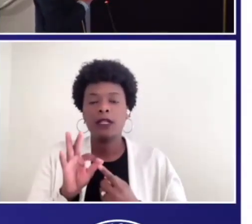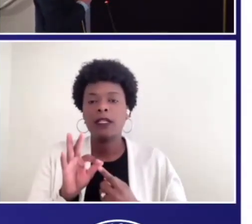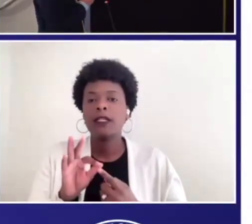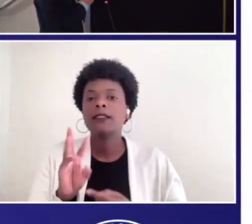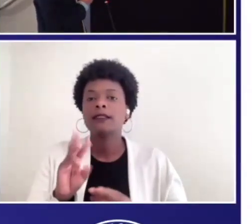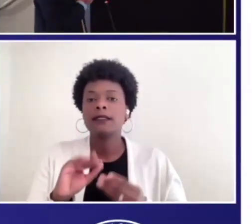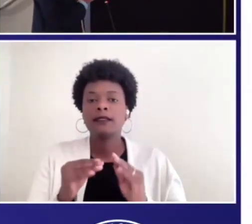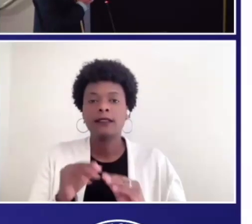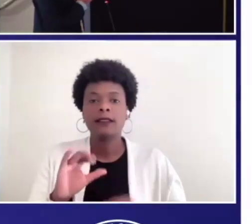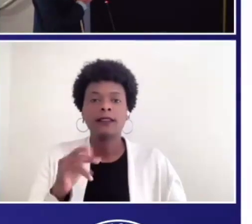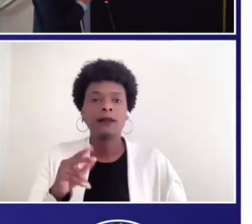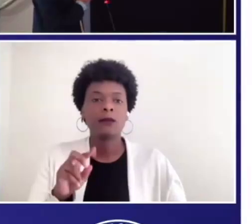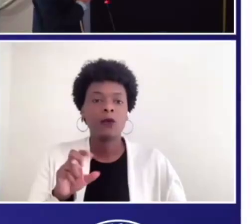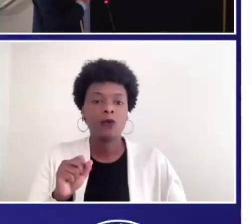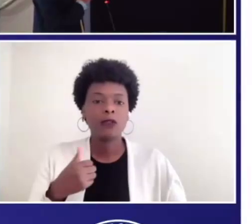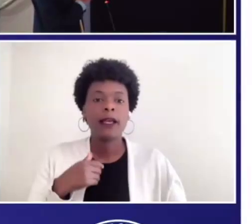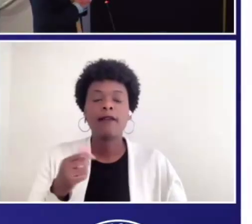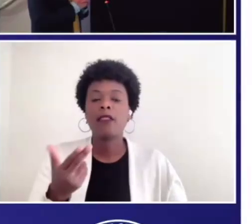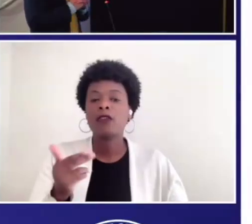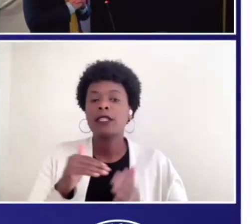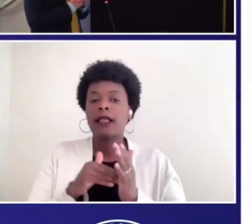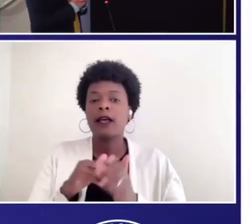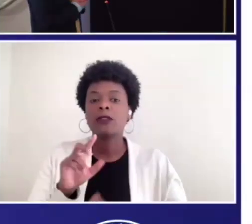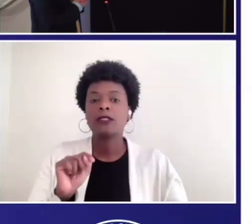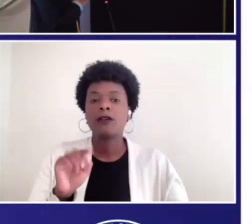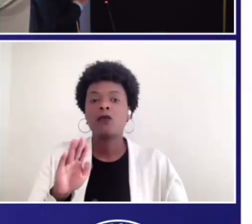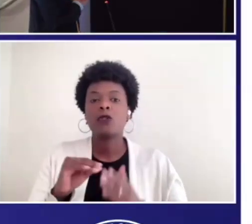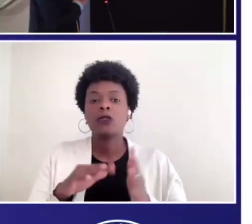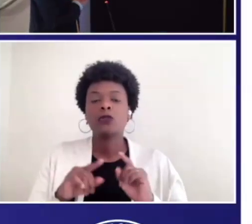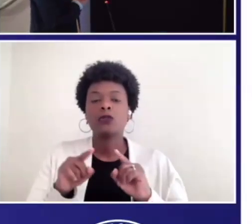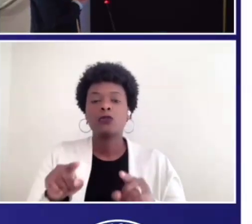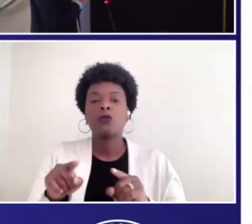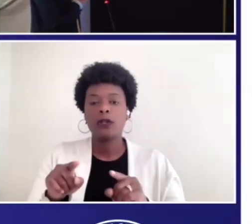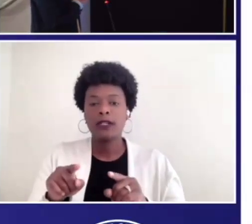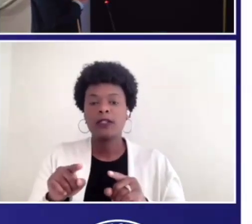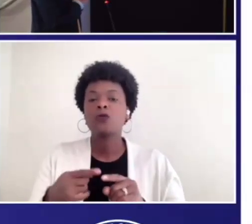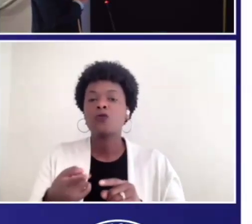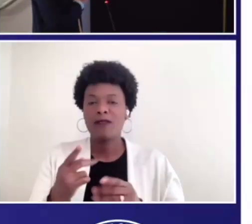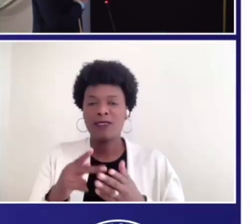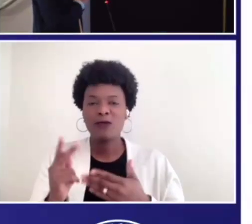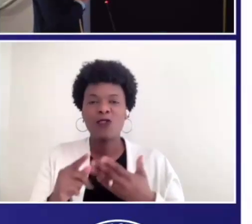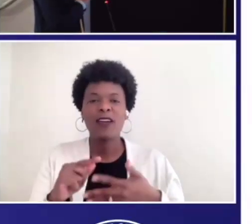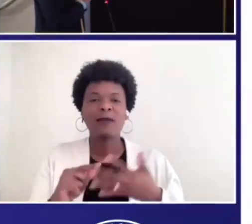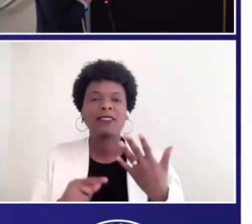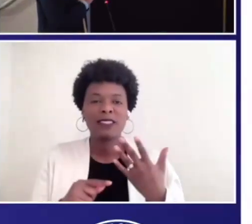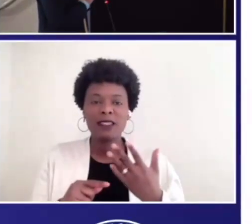There's 13,000 Title IV students attending one of those programs. You see that the majority are in clinical